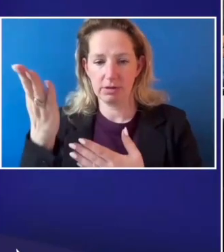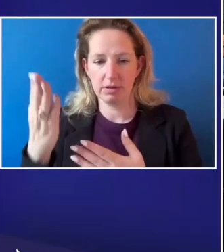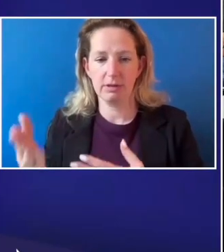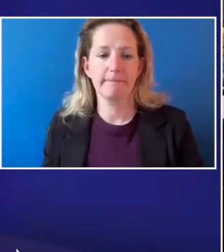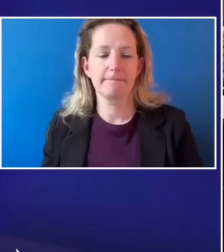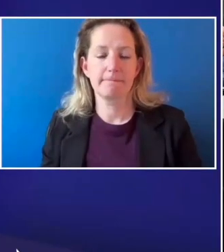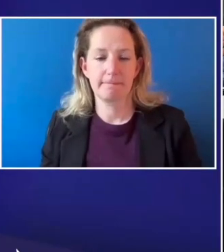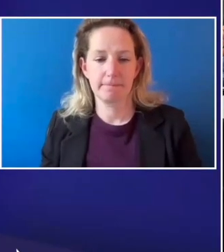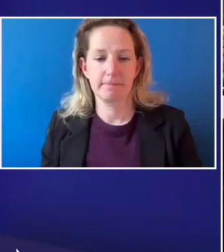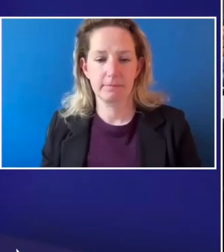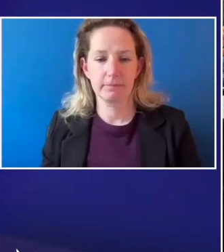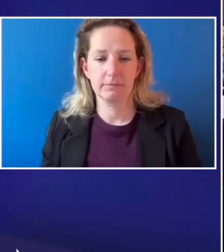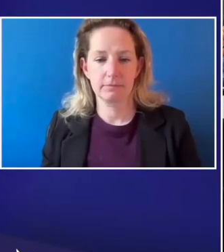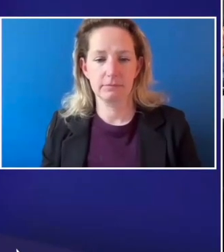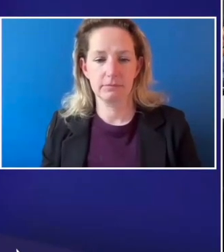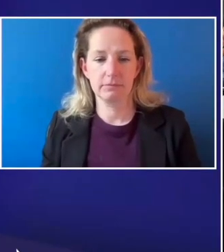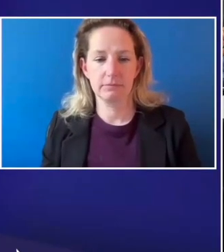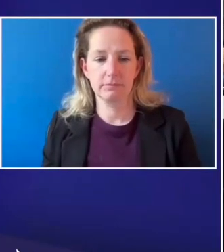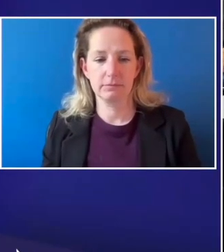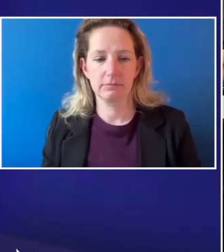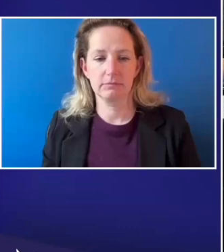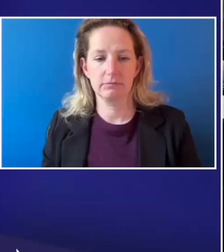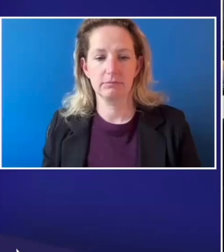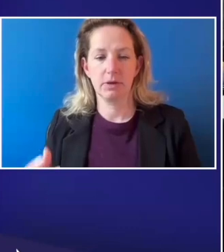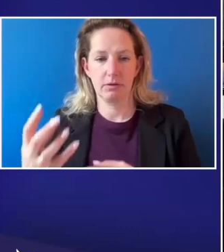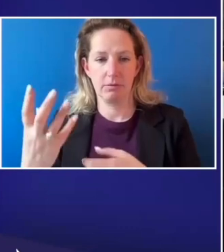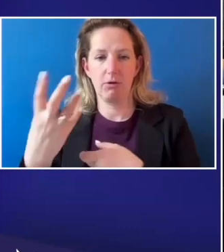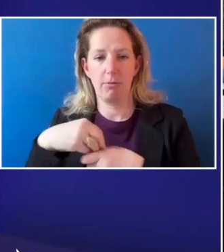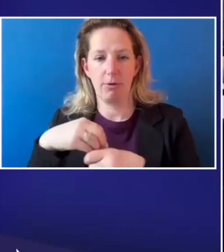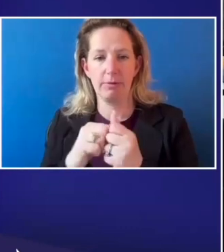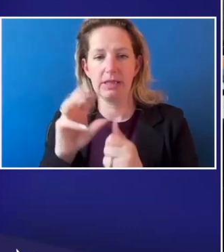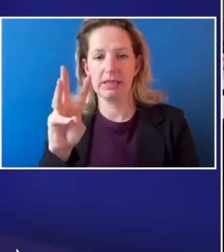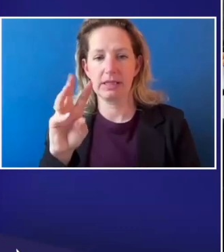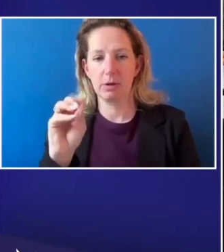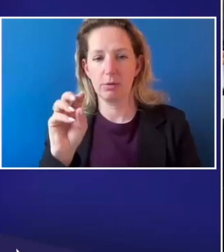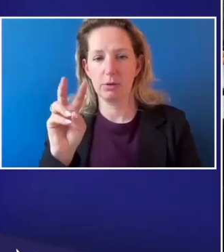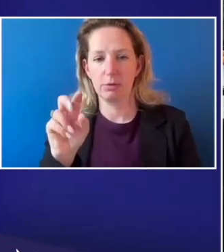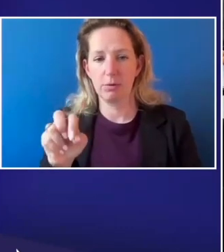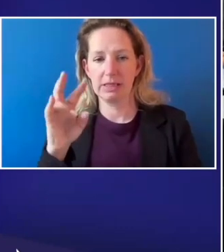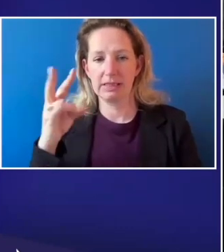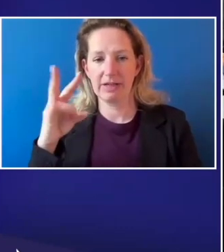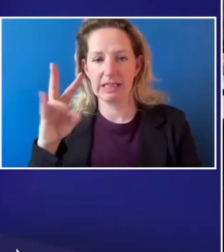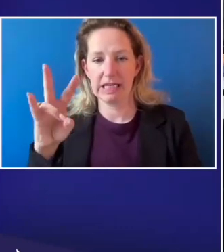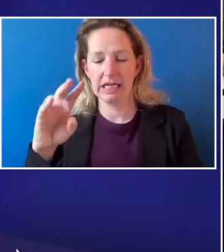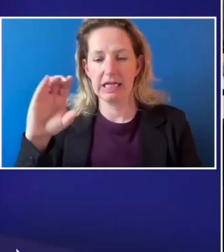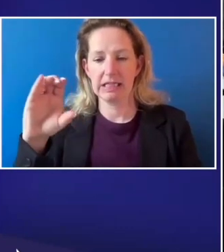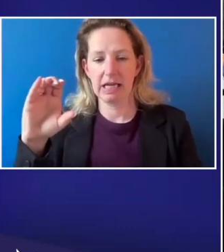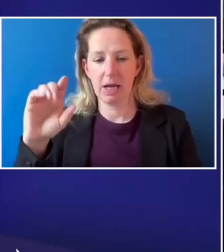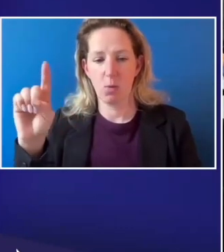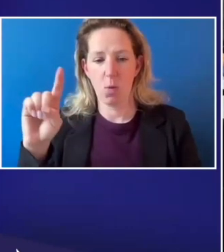Sorry, which we incorporated in 602.17, C1, and the 2nd proposal